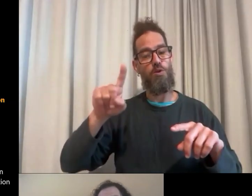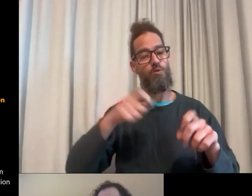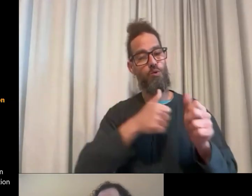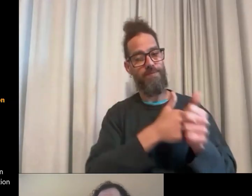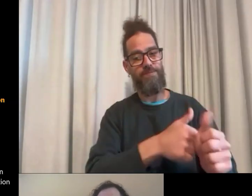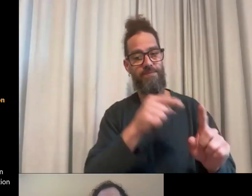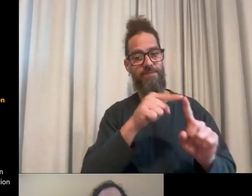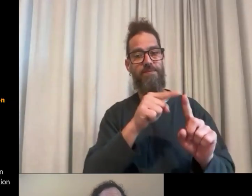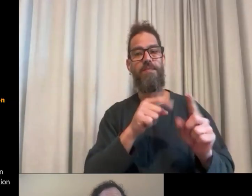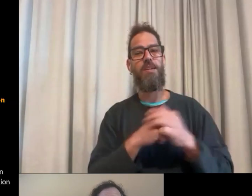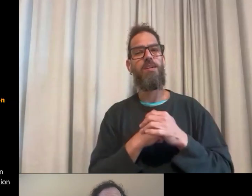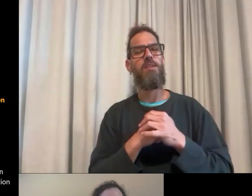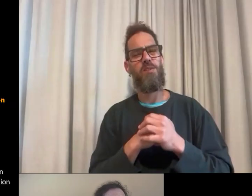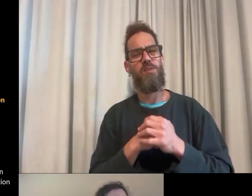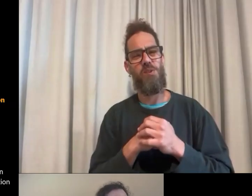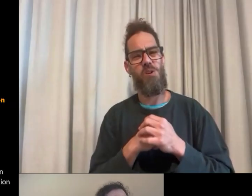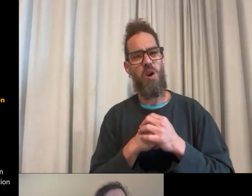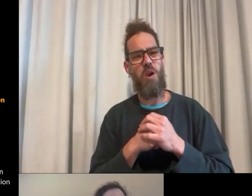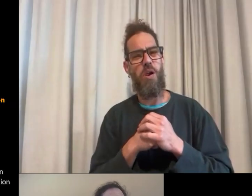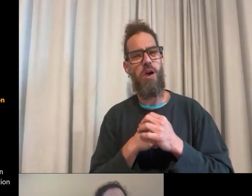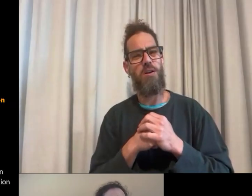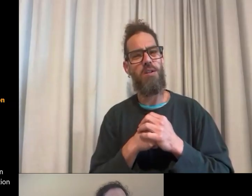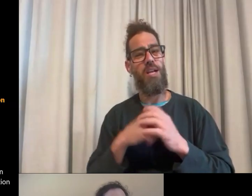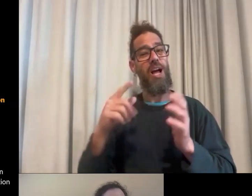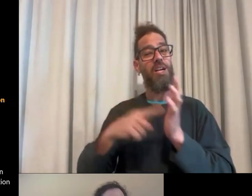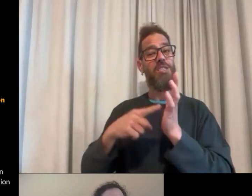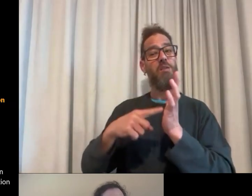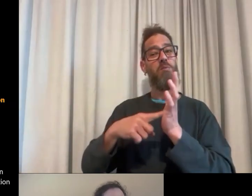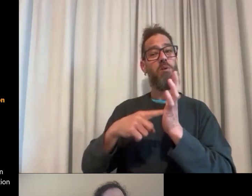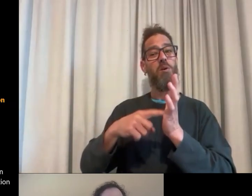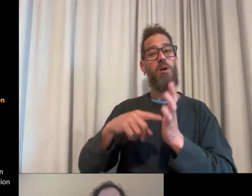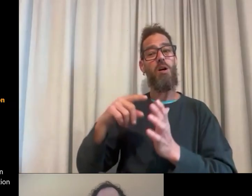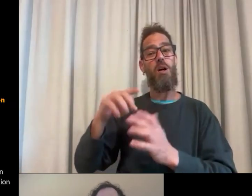It's a Level A criteria. It's fundamental. And where the trade offs can occur in, let's say,